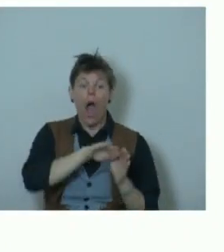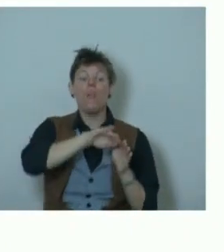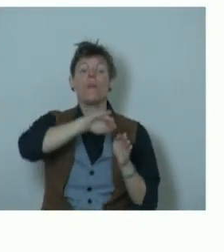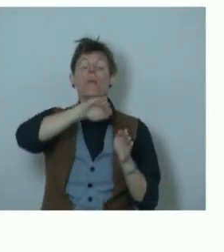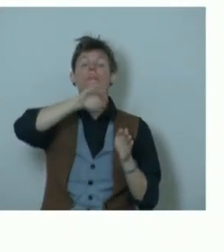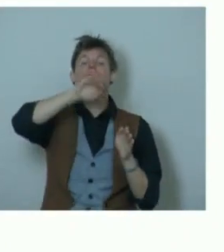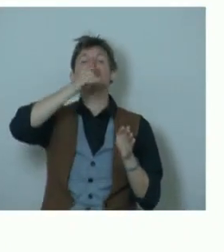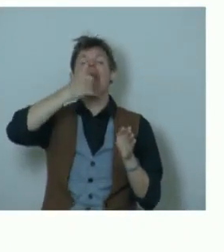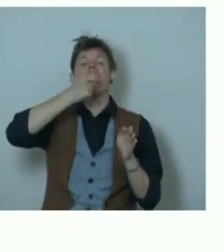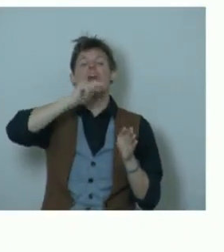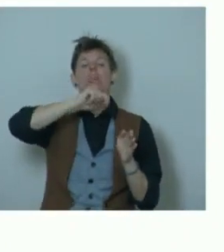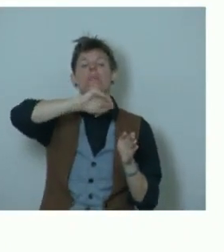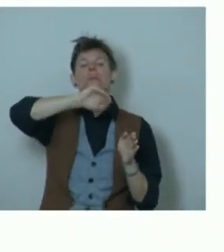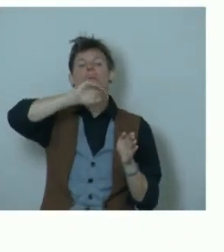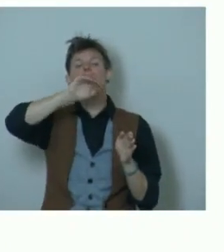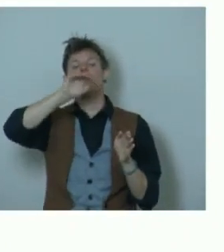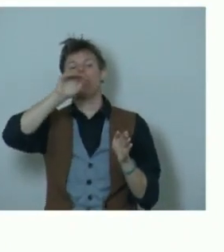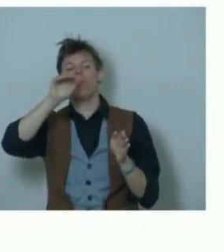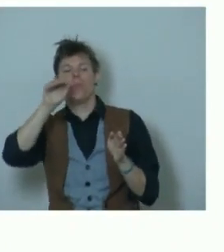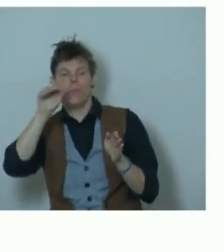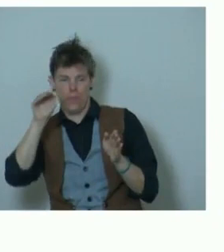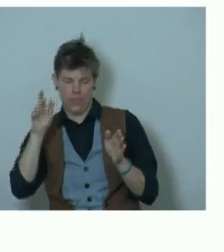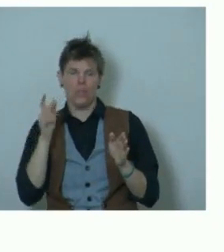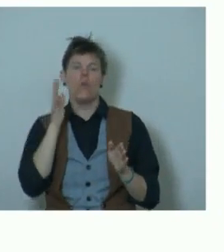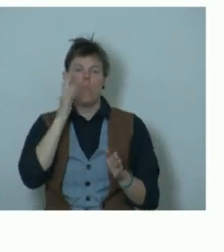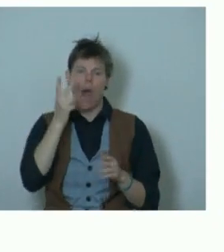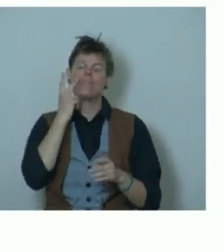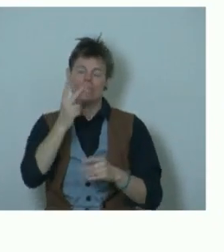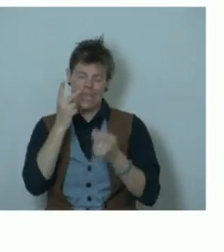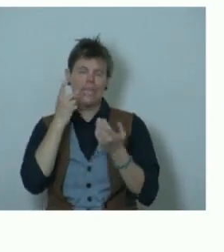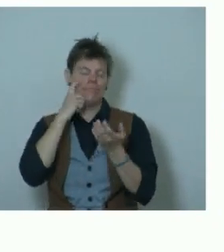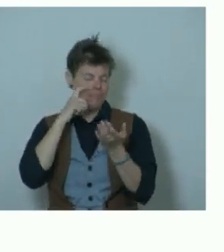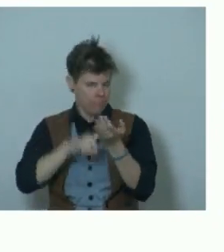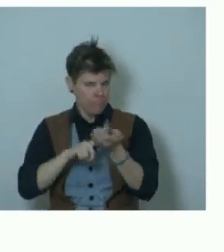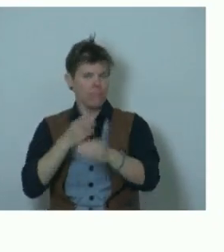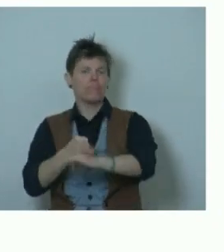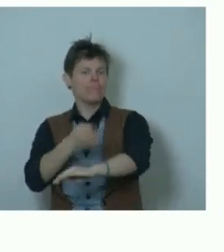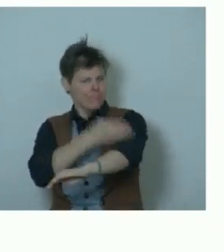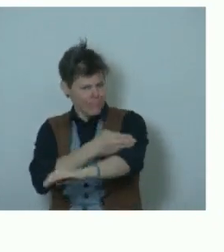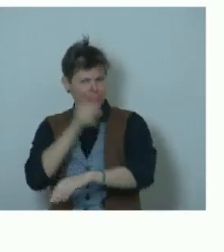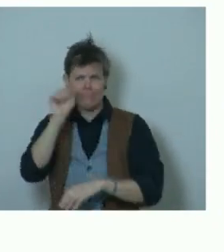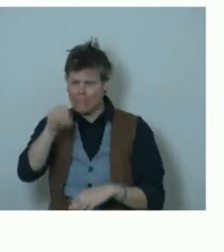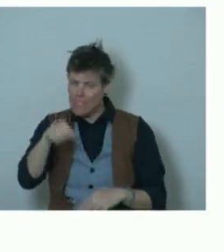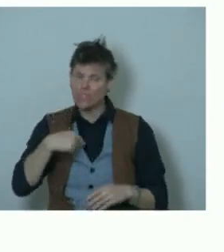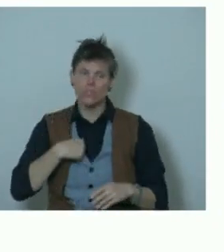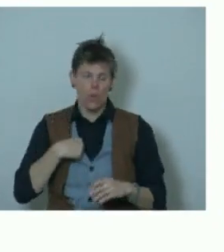ONE ADVANTAGE OF X FINANCIAL CURVES IS WHEN THEY GO UP EXPONENTIALLY, THEY ALSO GO DOWN EXPONENTALLY.